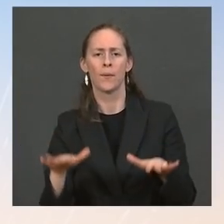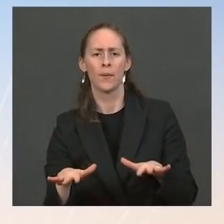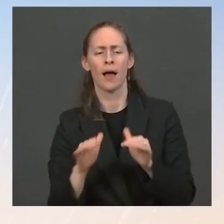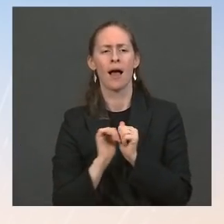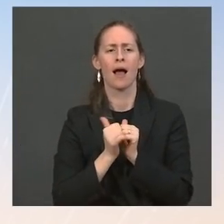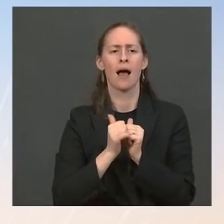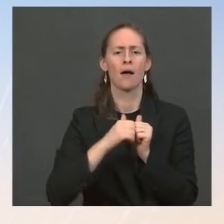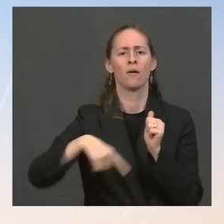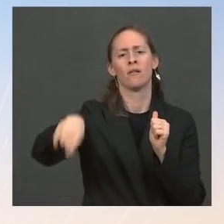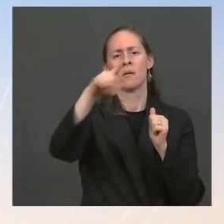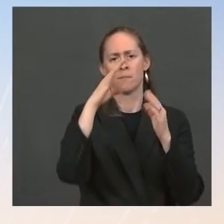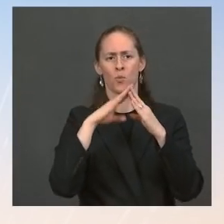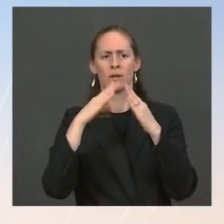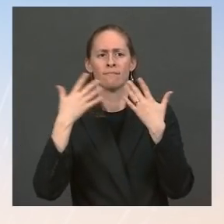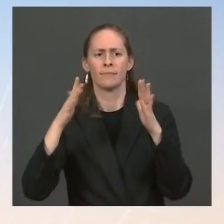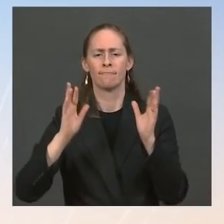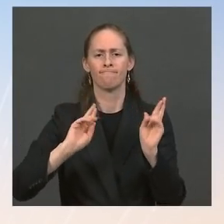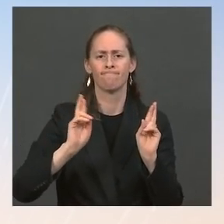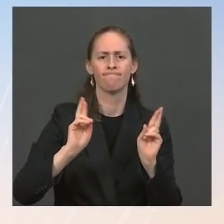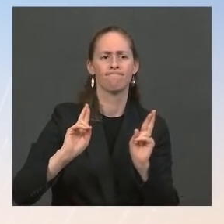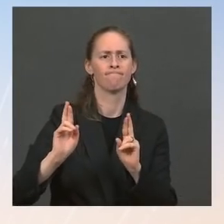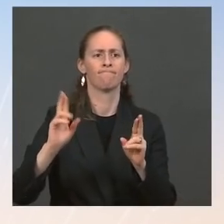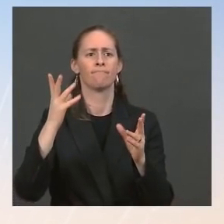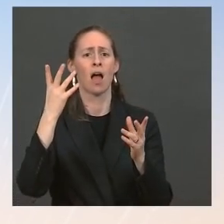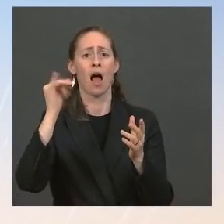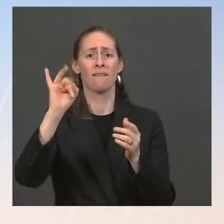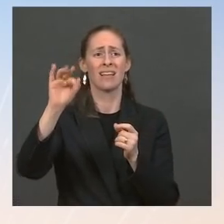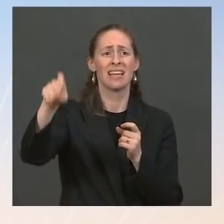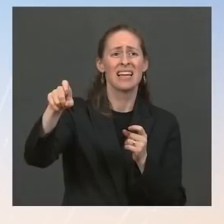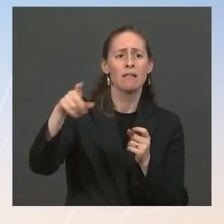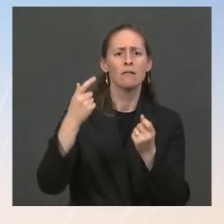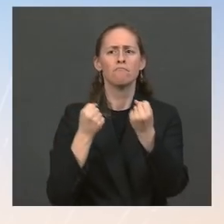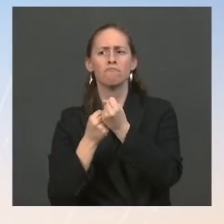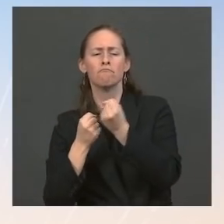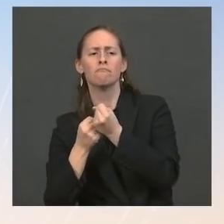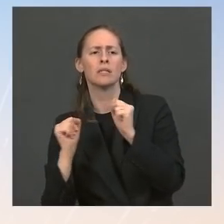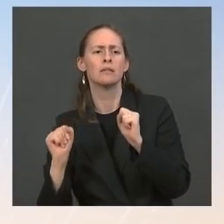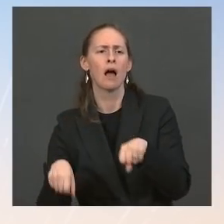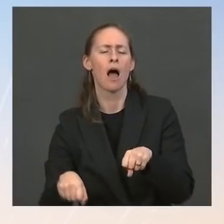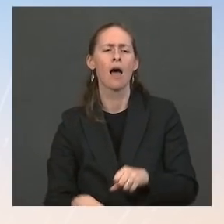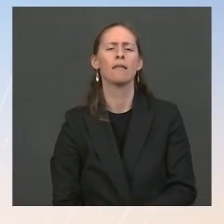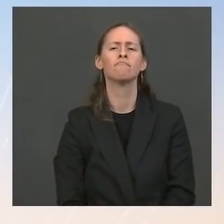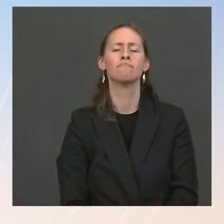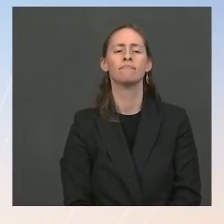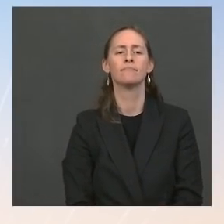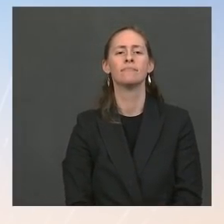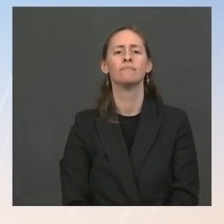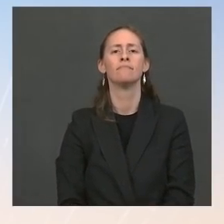any further assistance that is needed. But, you know, our message, I would say, is that, you know,